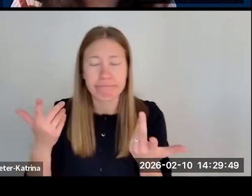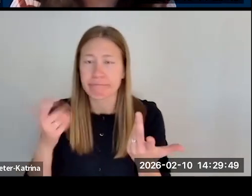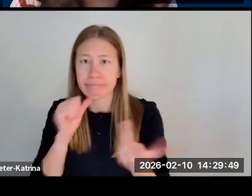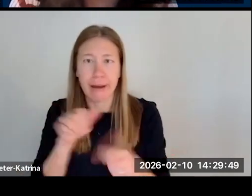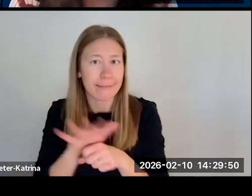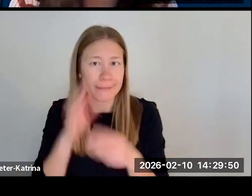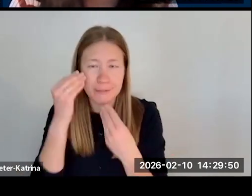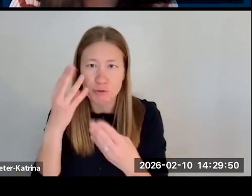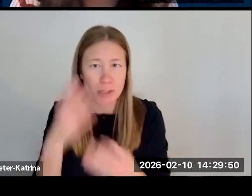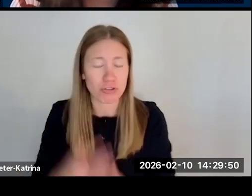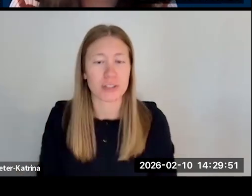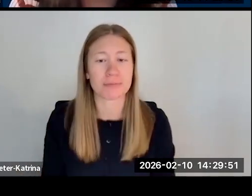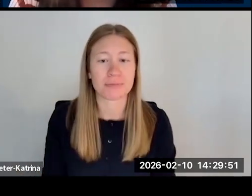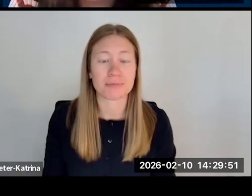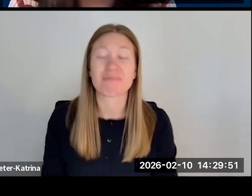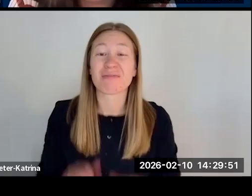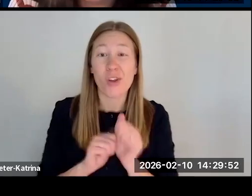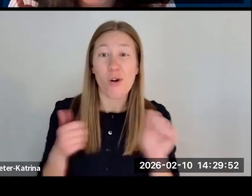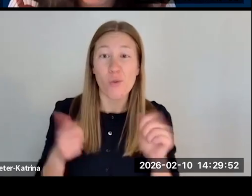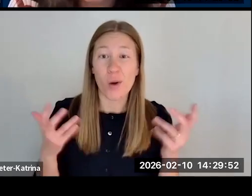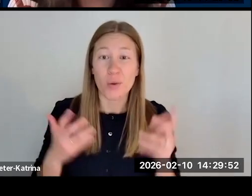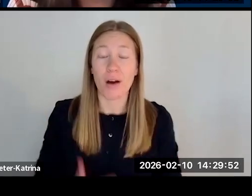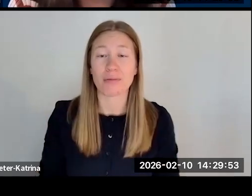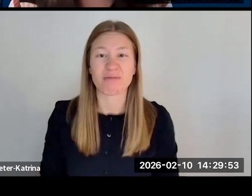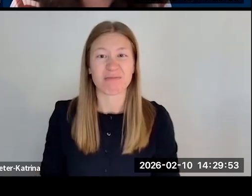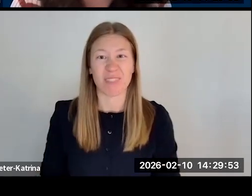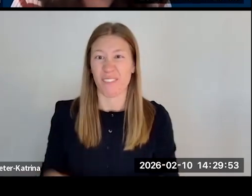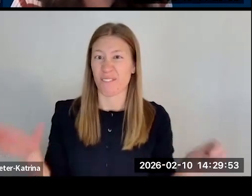We also wanna avoid using the full URL like